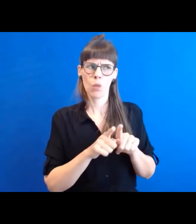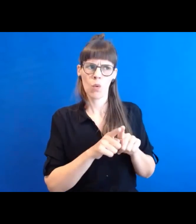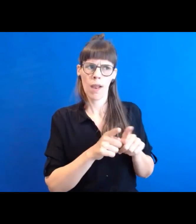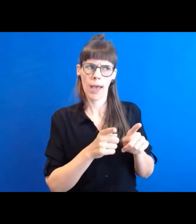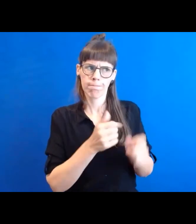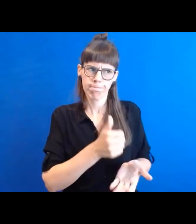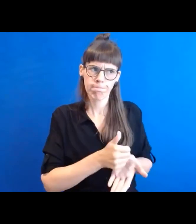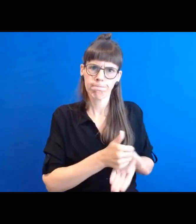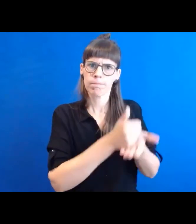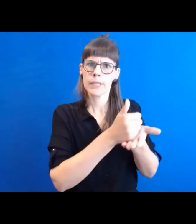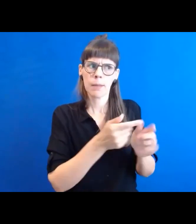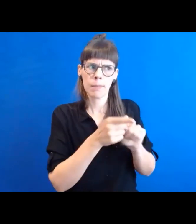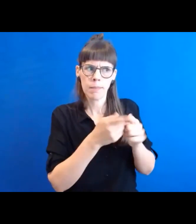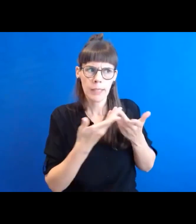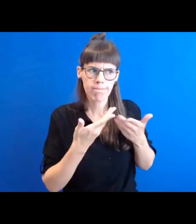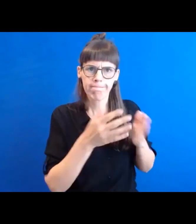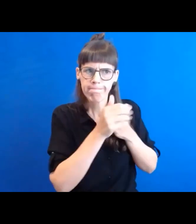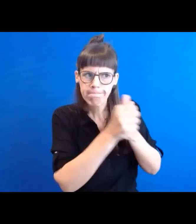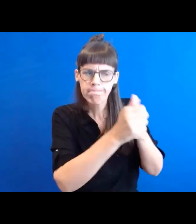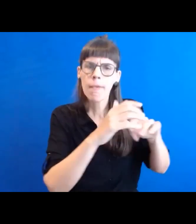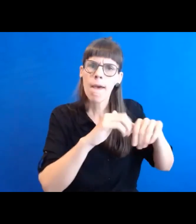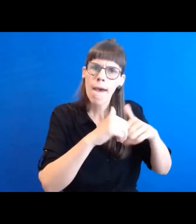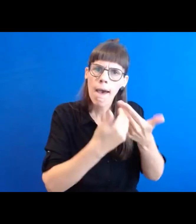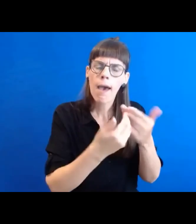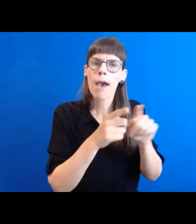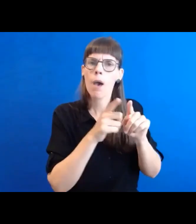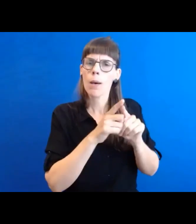support. Also, some orientations